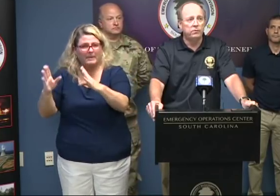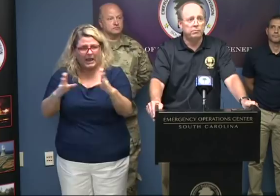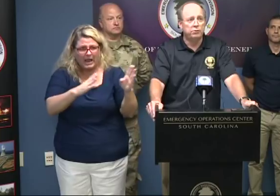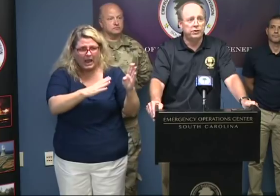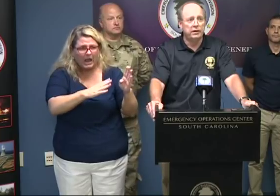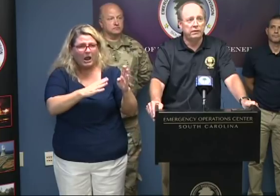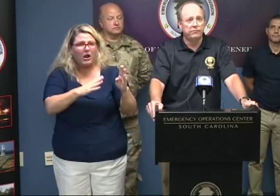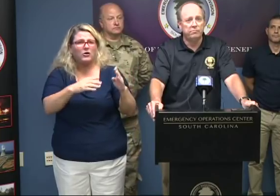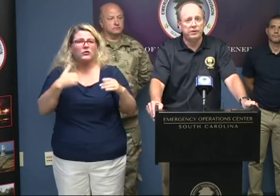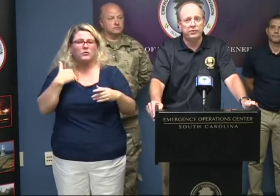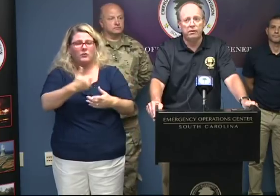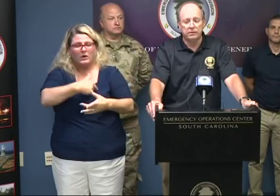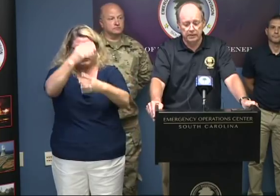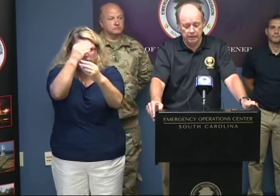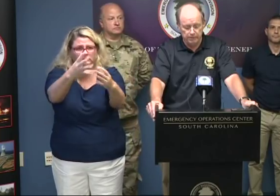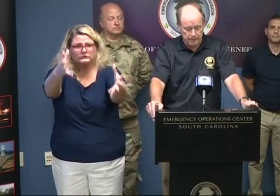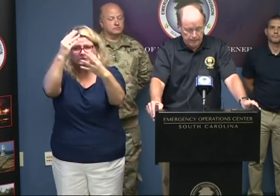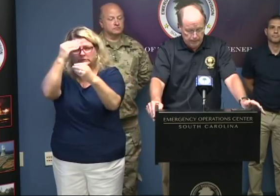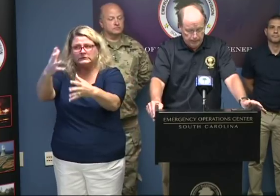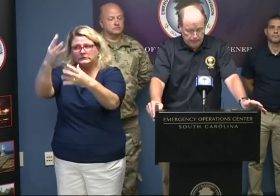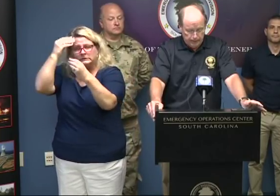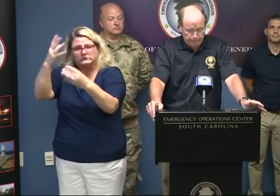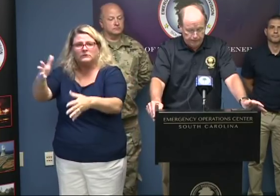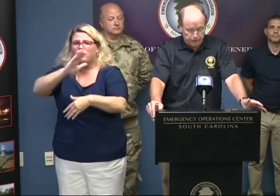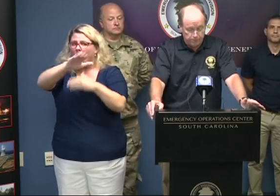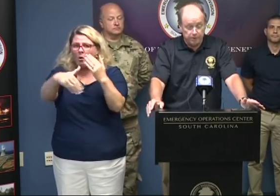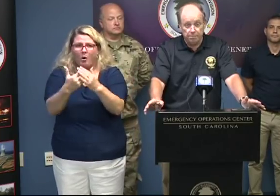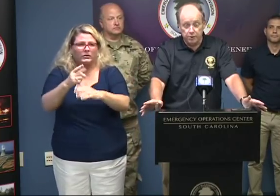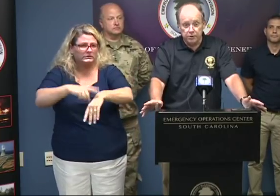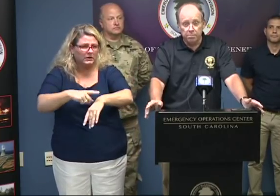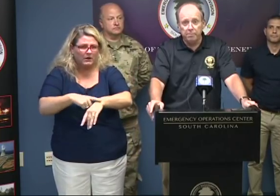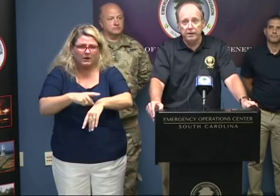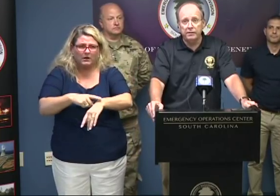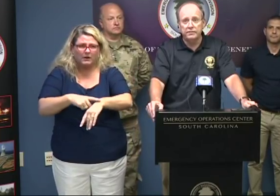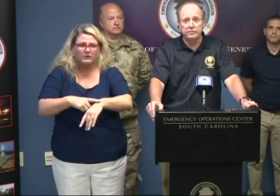where we're pushing out information all the time. In terms of the personal preparedness,